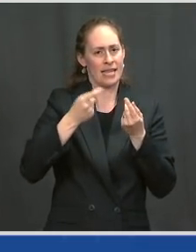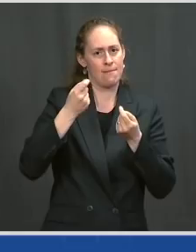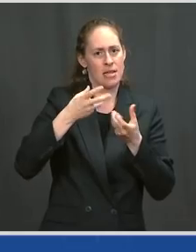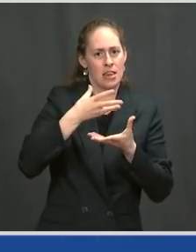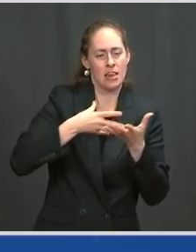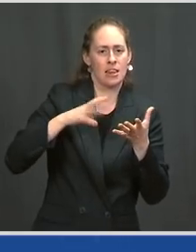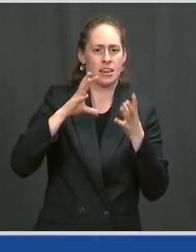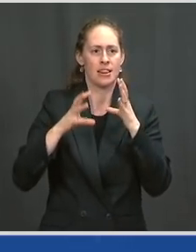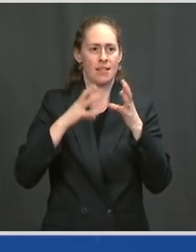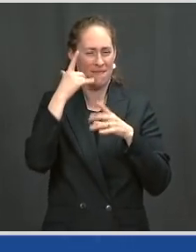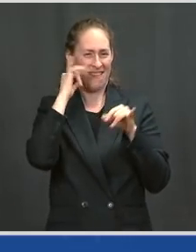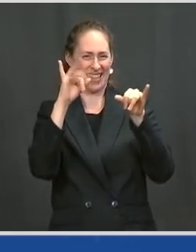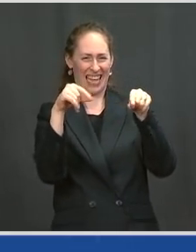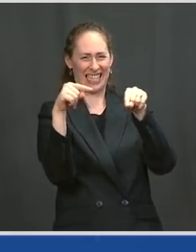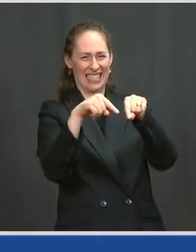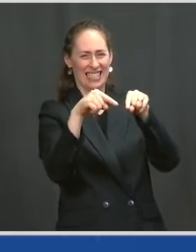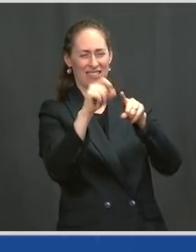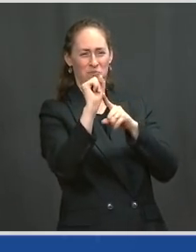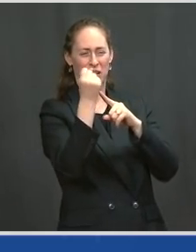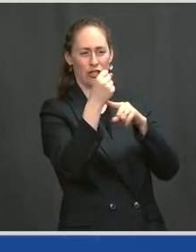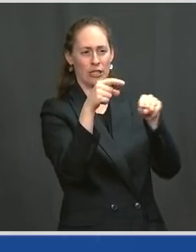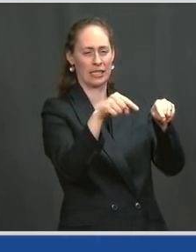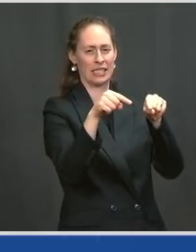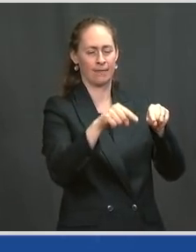We're going to make it clear that anyone collecting unemployment